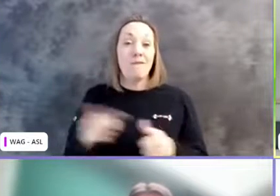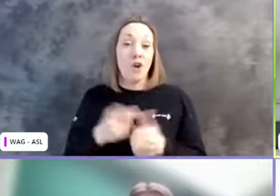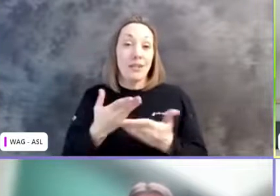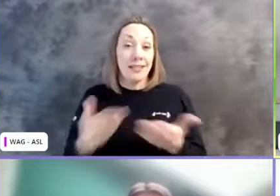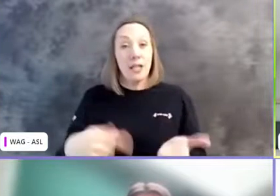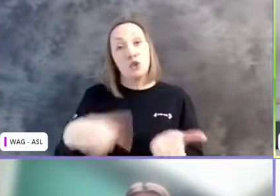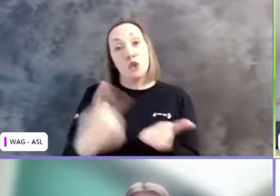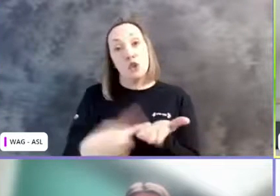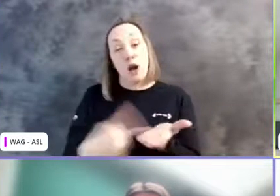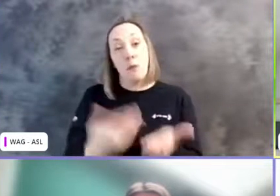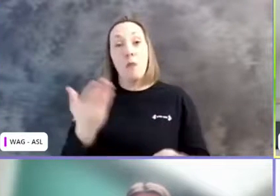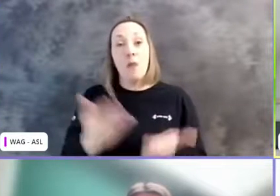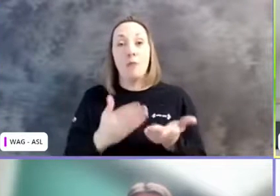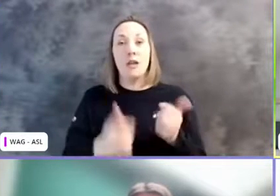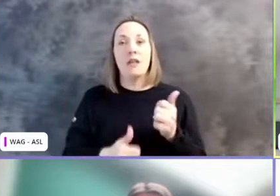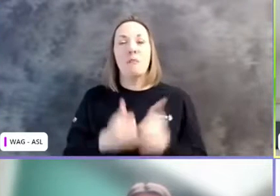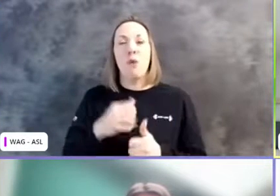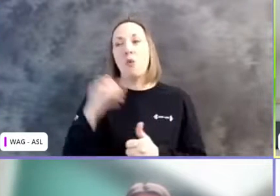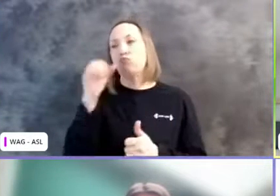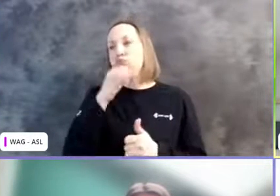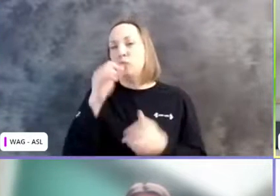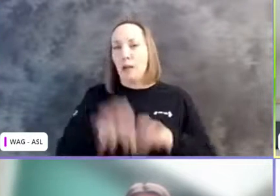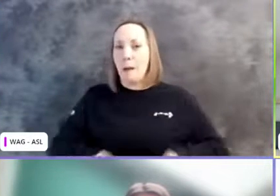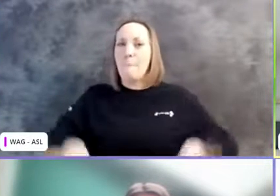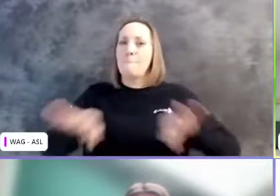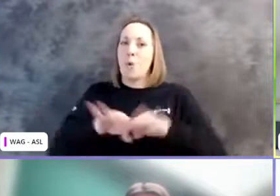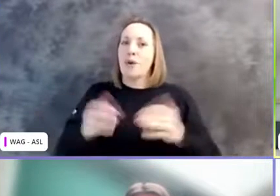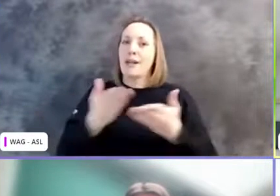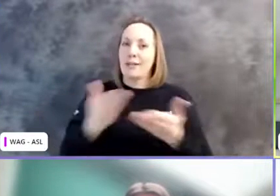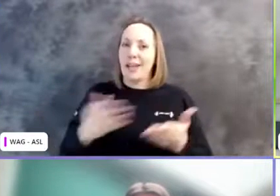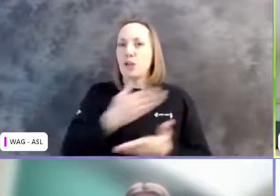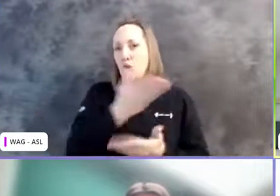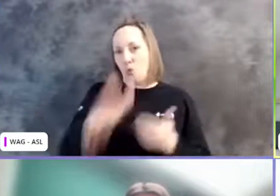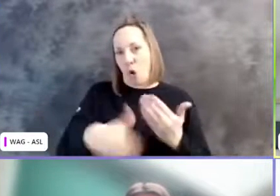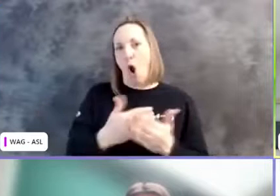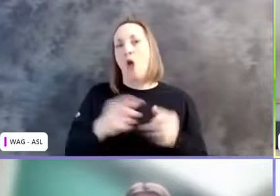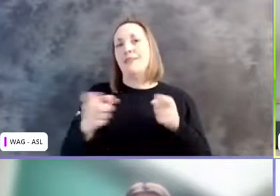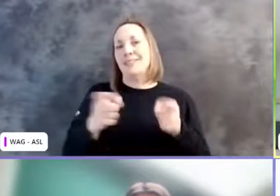things I didn't what it really know meant to. And so this first thing to talk about is